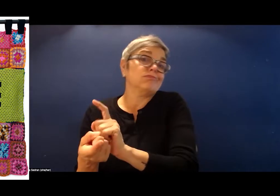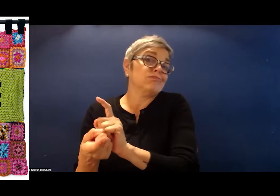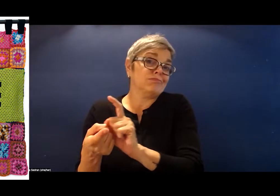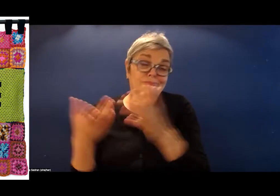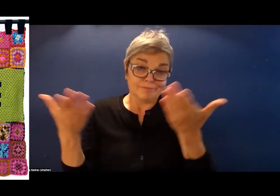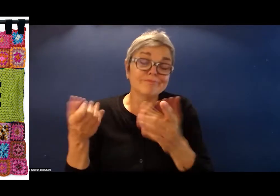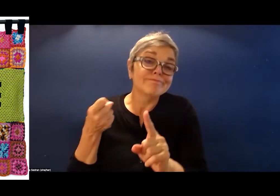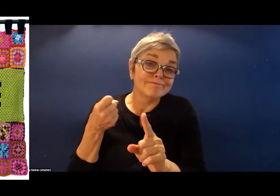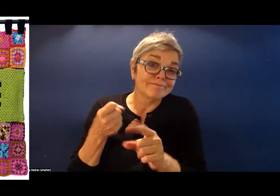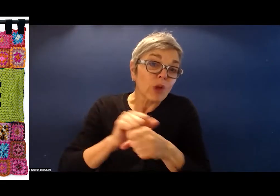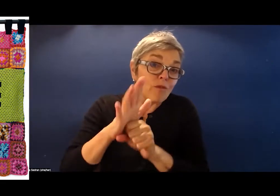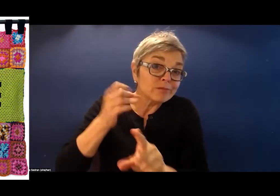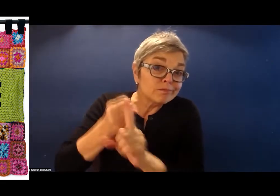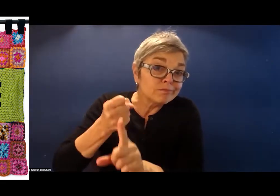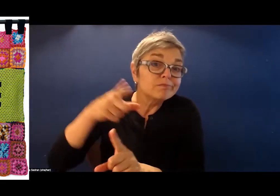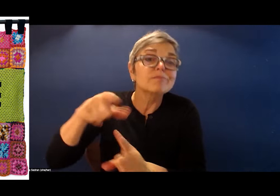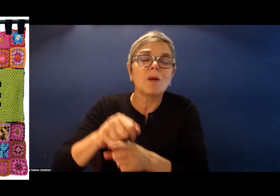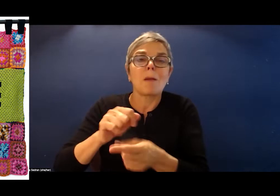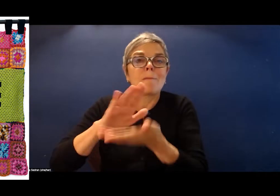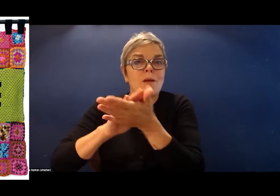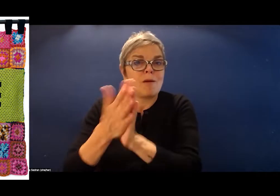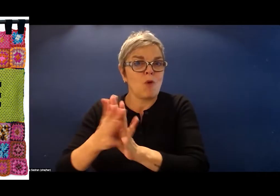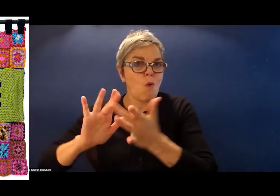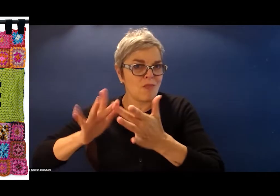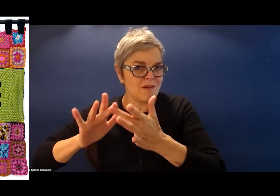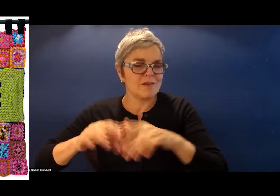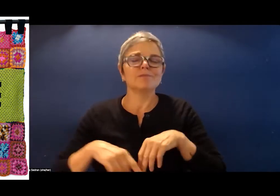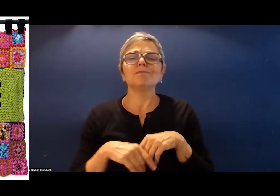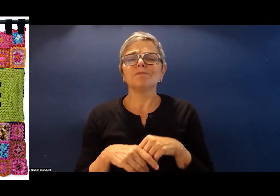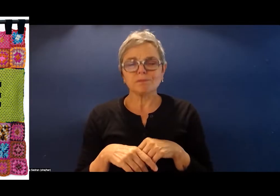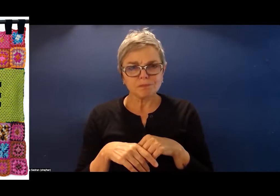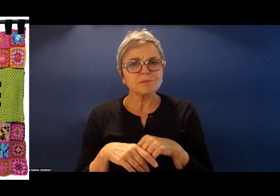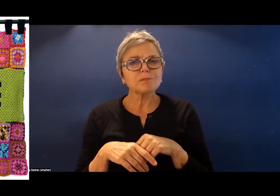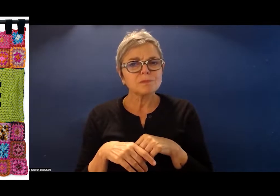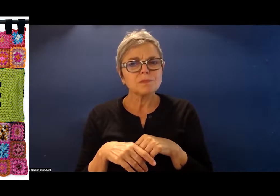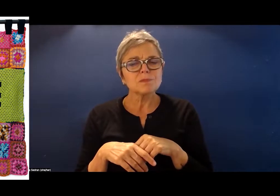obviously the program was delivered online,